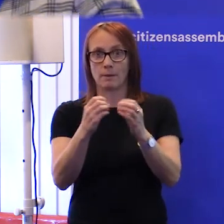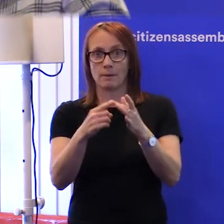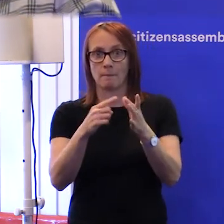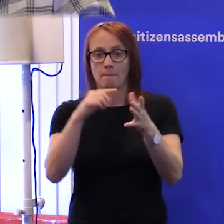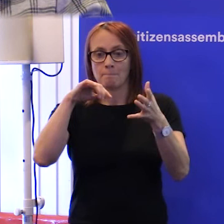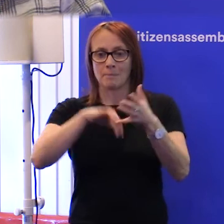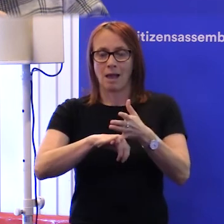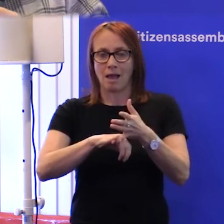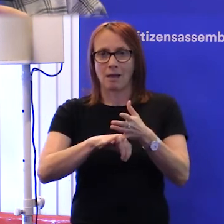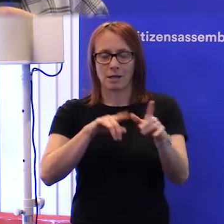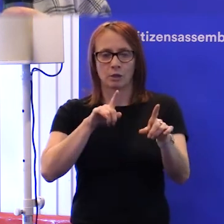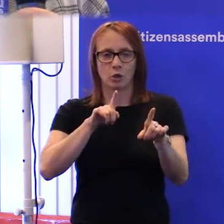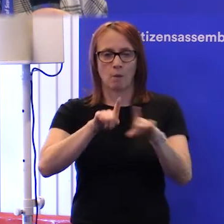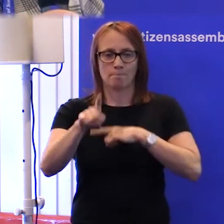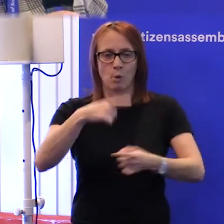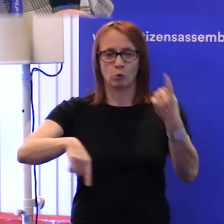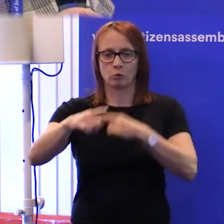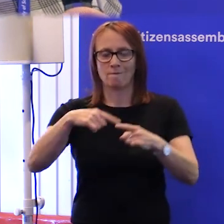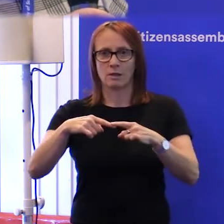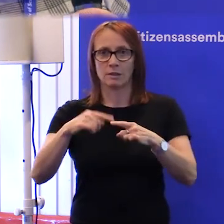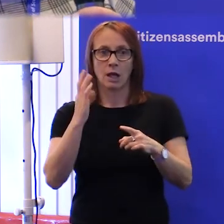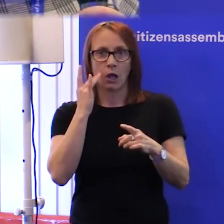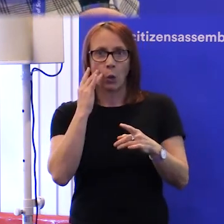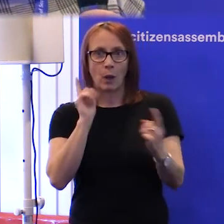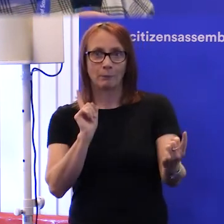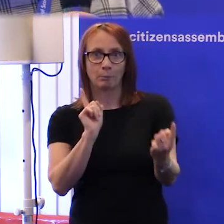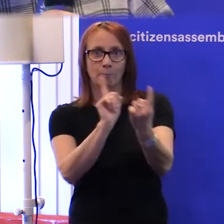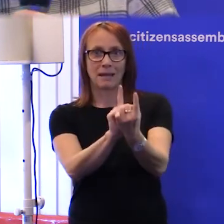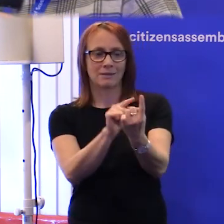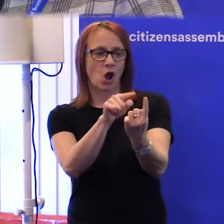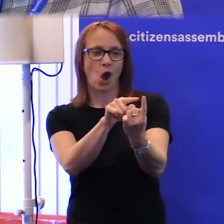tendency to treat people that we see as being a bit like ourselves more